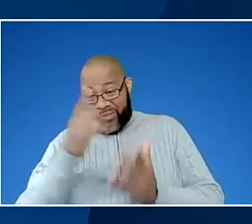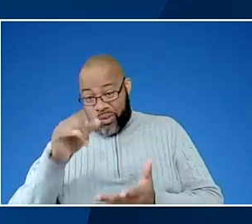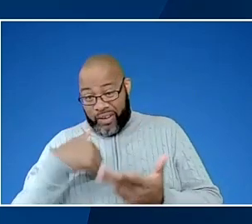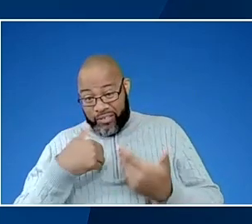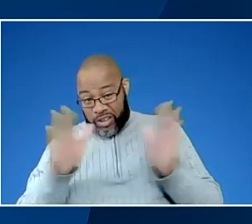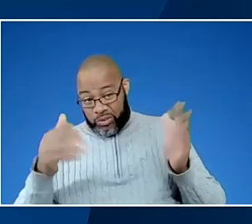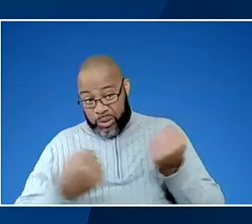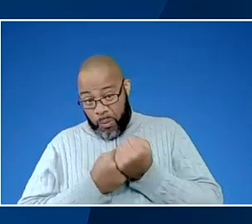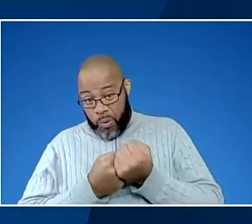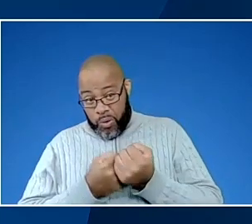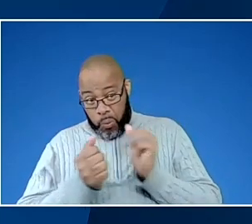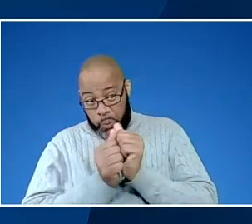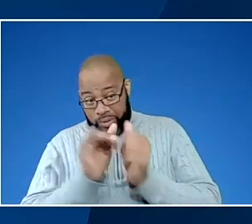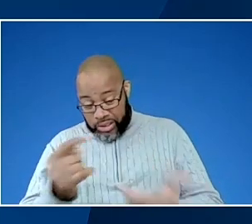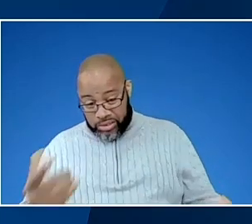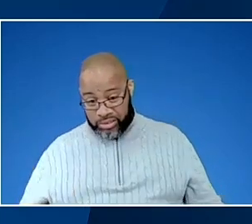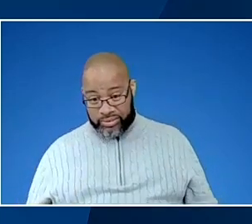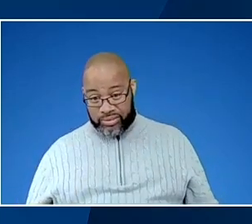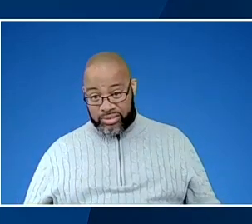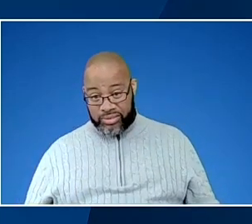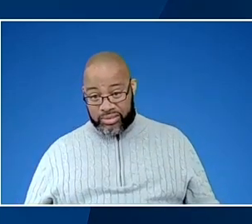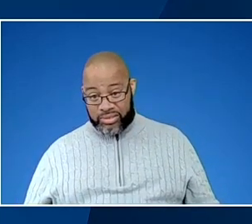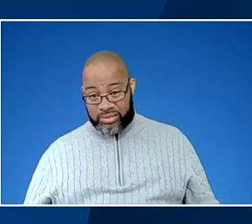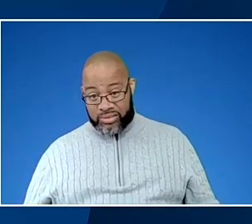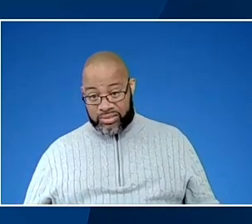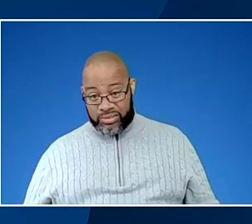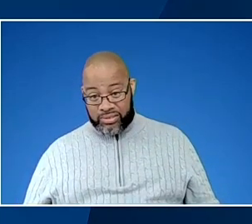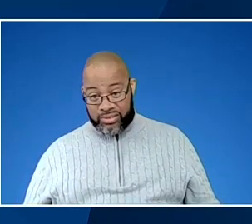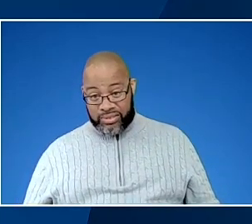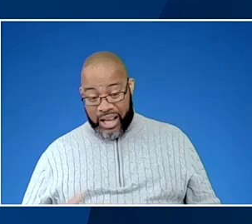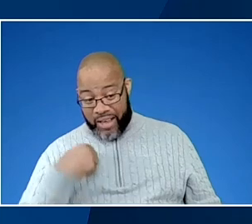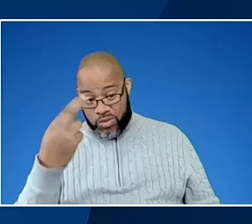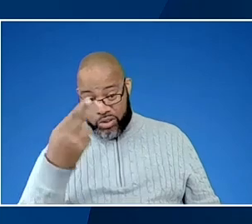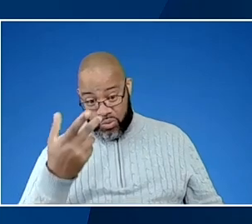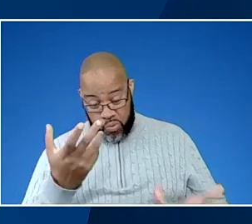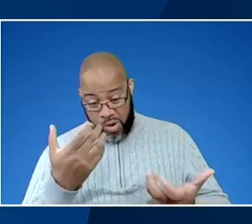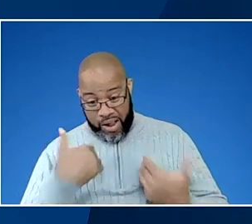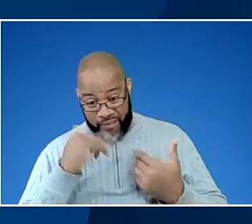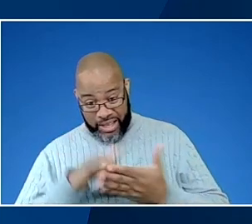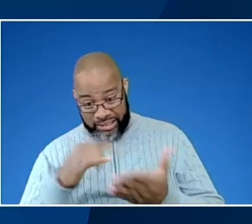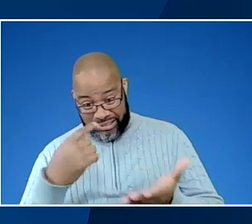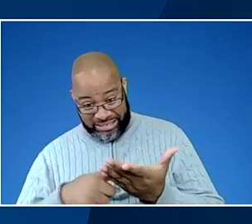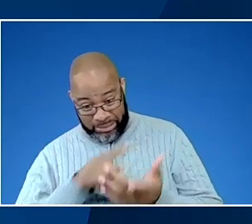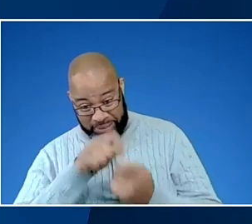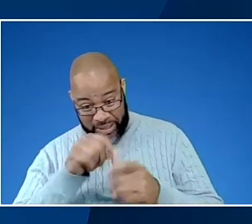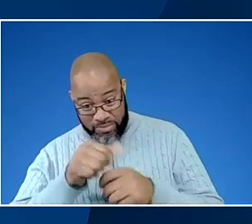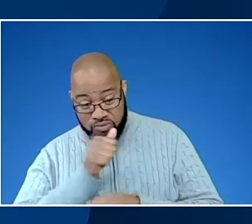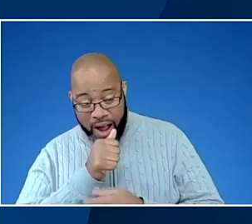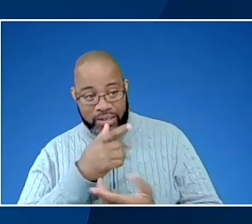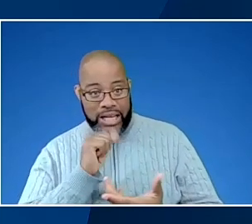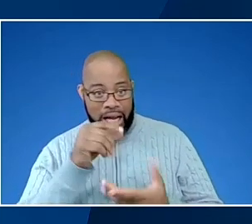around it and if there's a reason you just want to have that specifically in private and not just continue to discuss it here